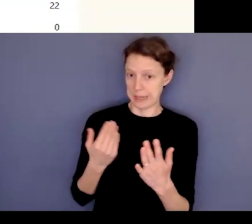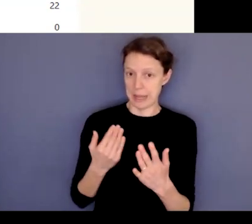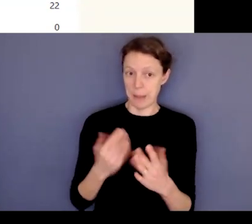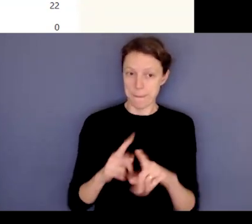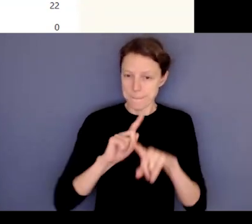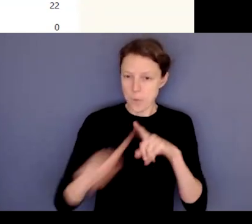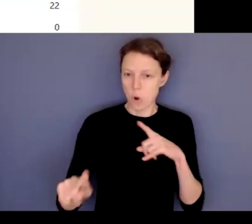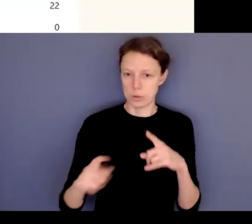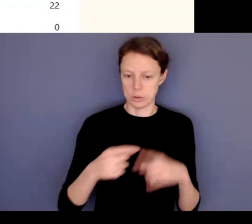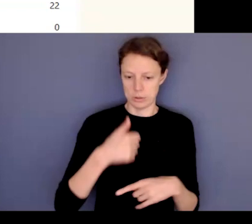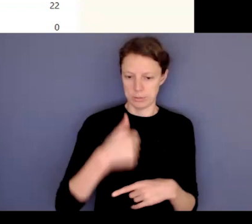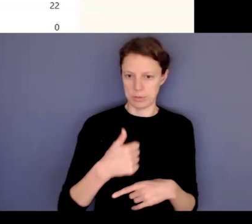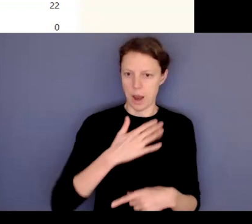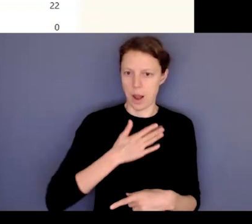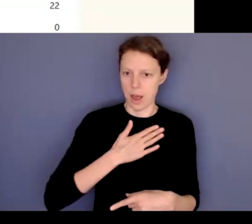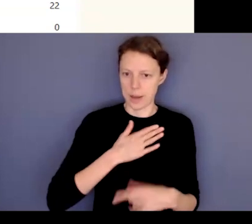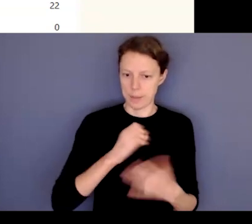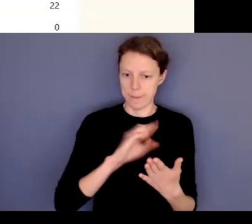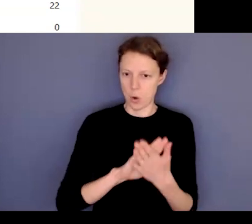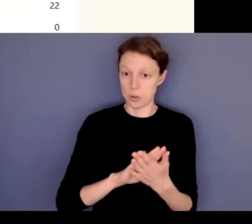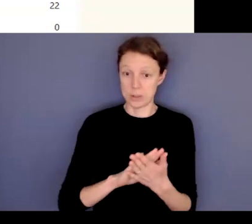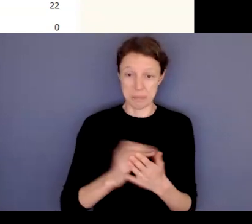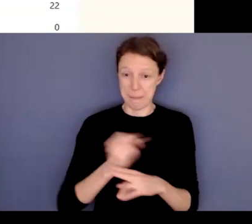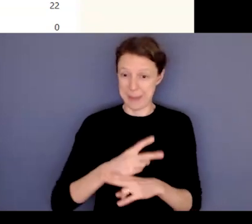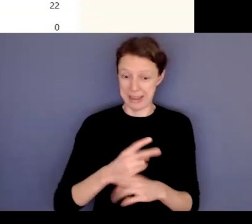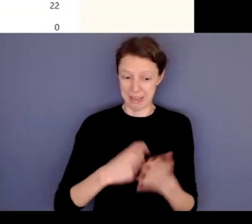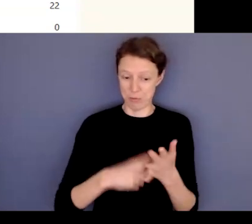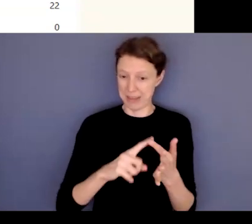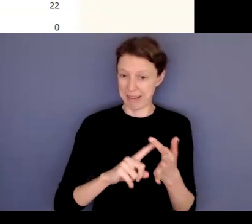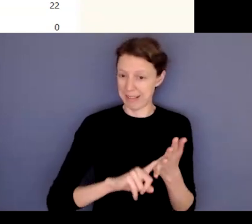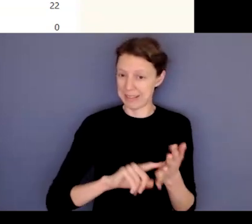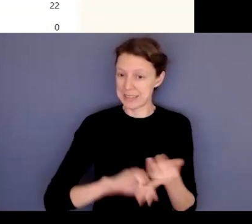more than any of our reels. And it's a piece we're trying to do